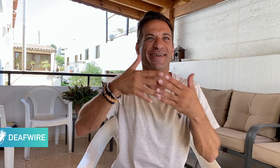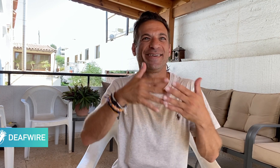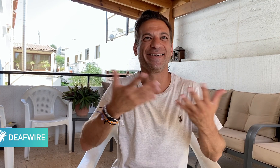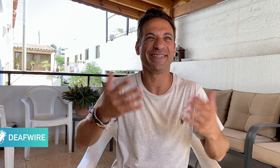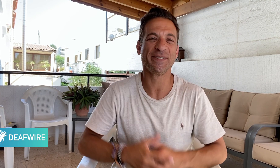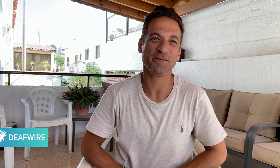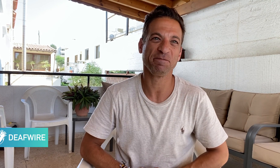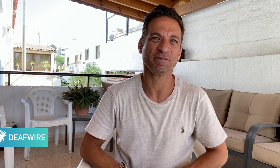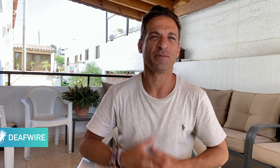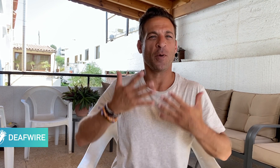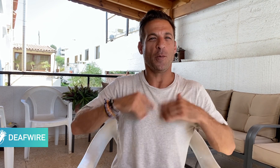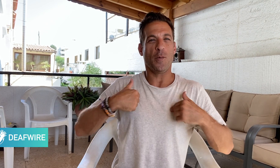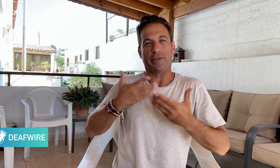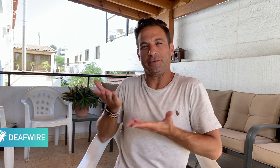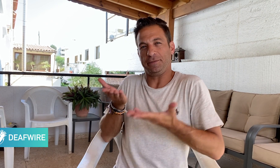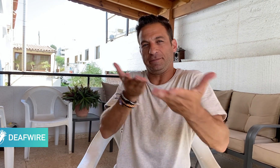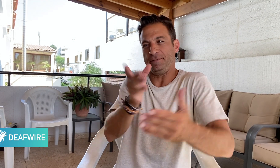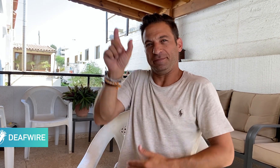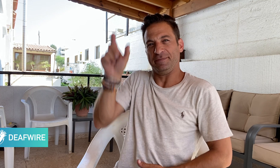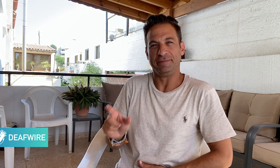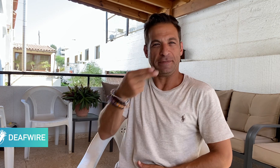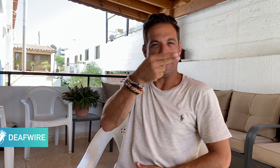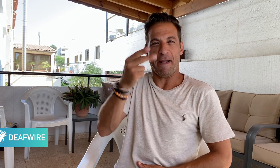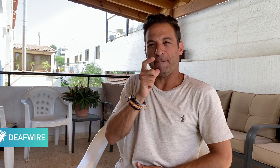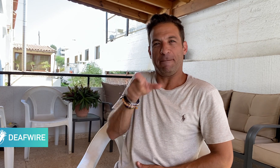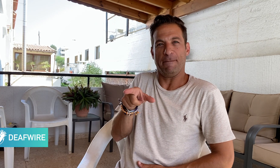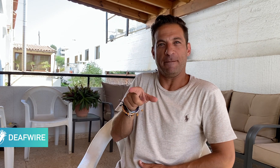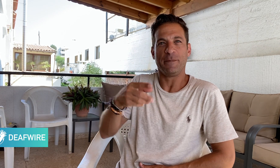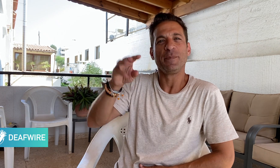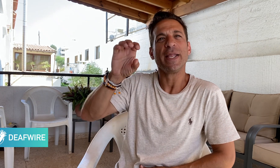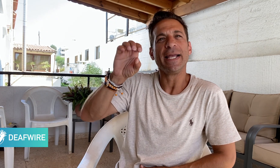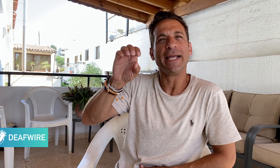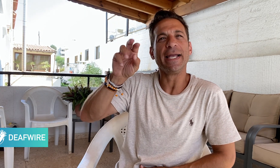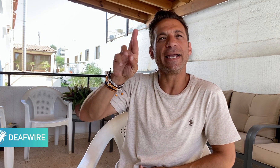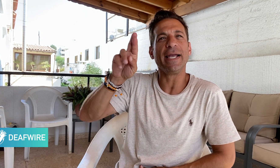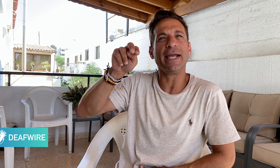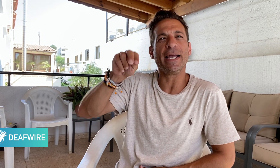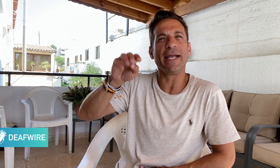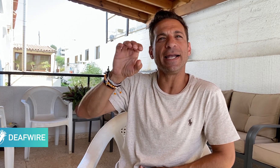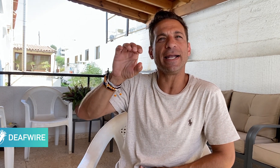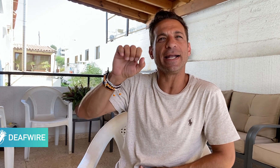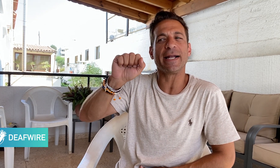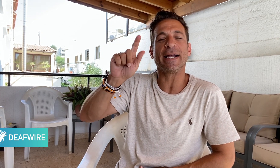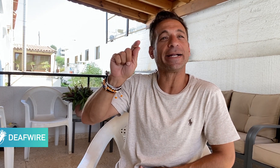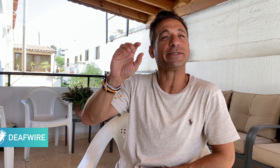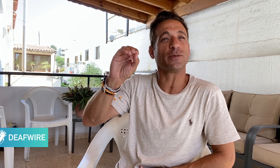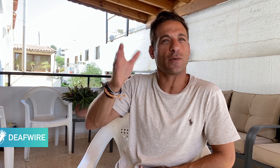I would like you to meet Ernesto Escobedo,